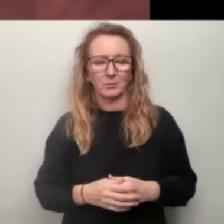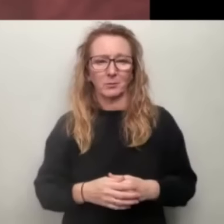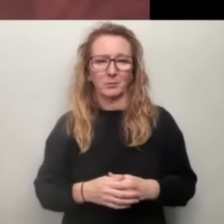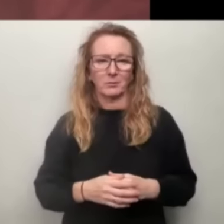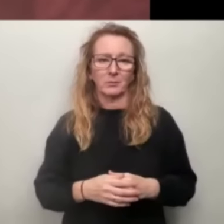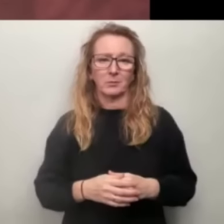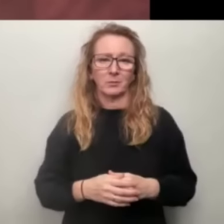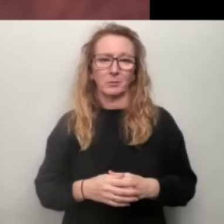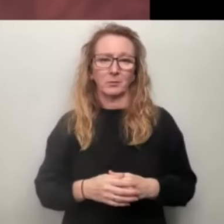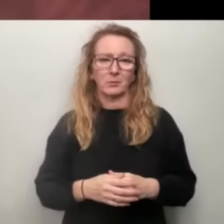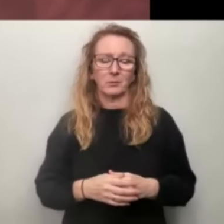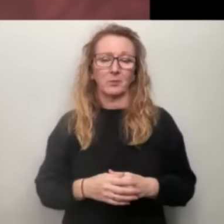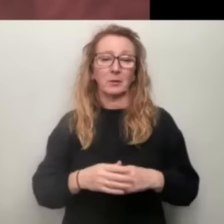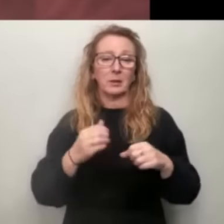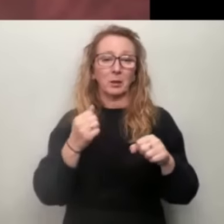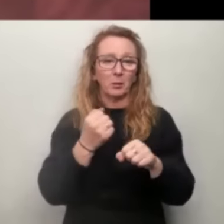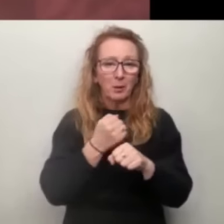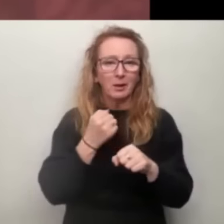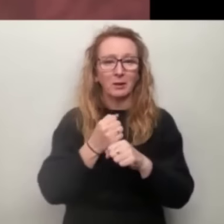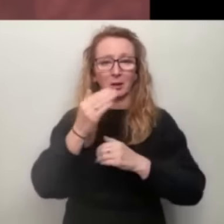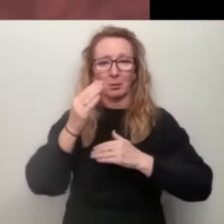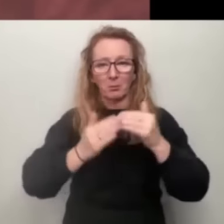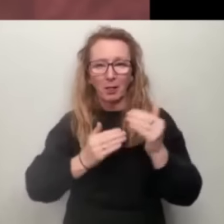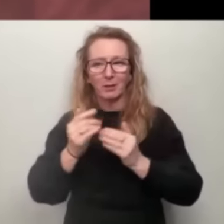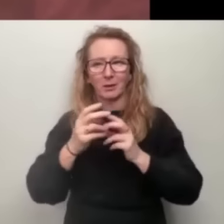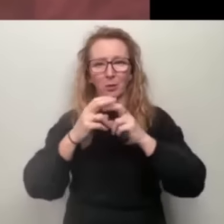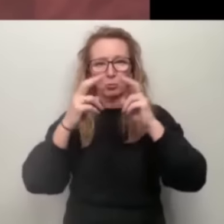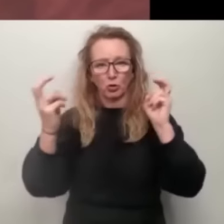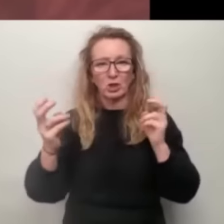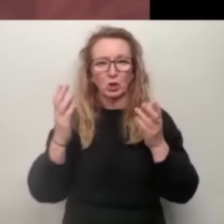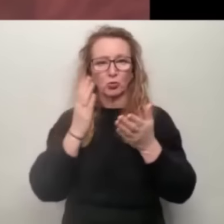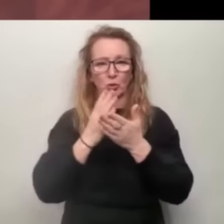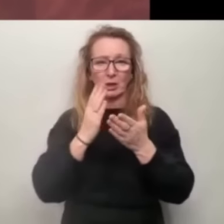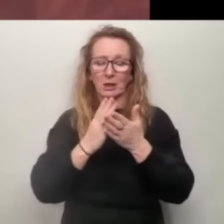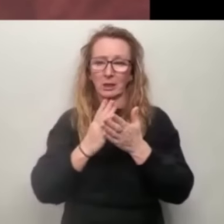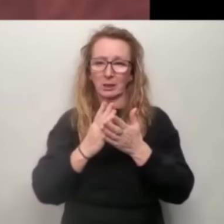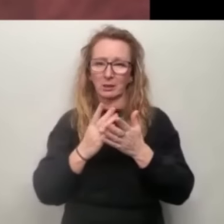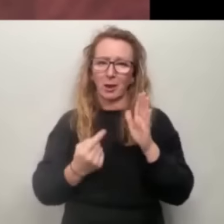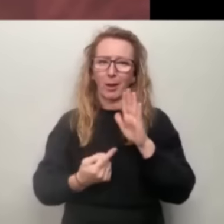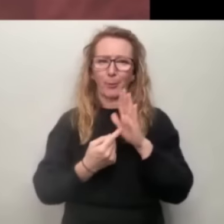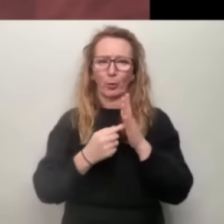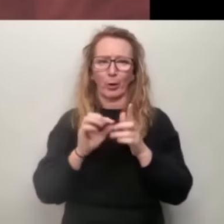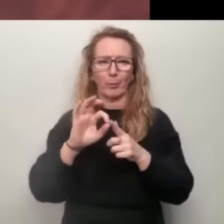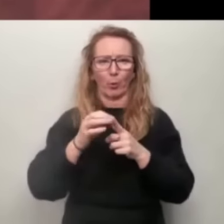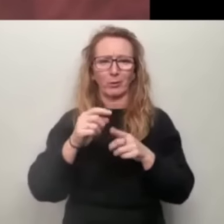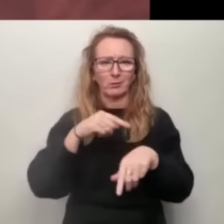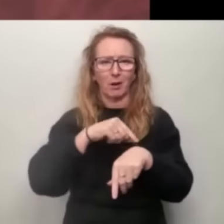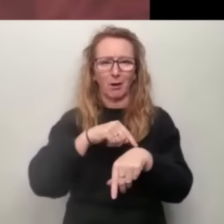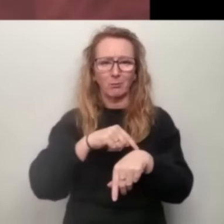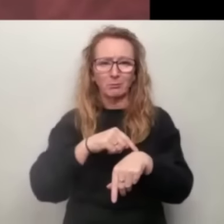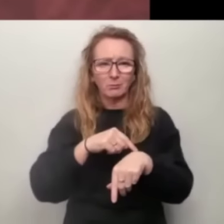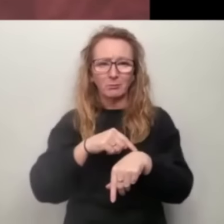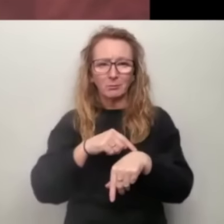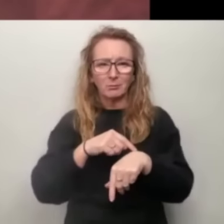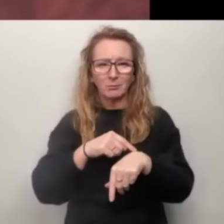the manufacturer and construction of the bridge was undoubtedly a pivotal moment. But what if it came after almost